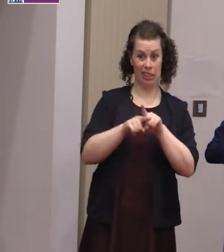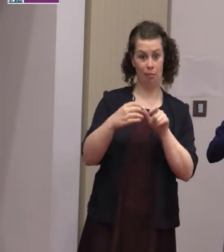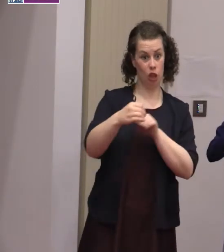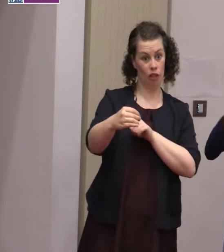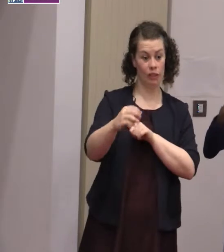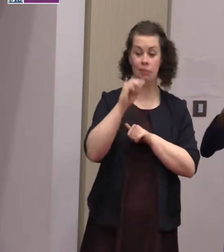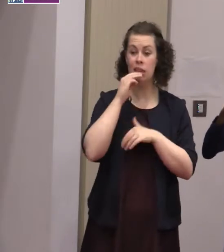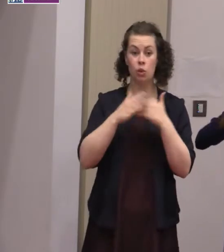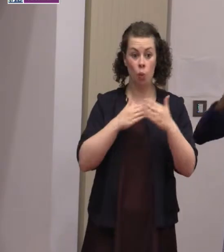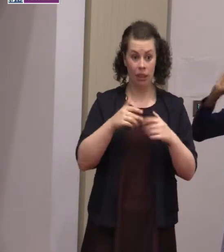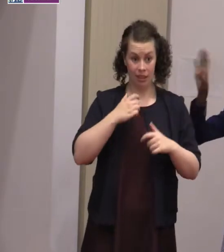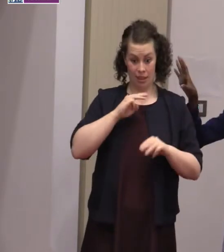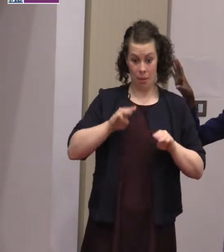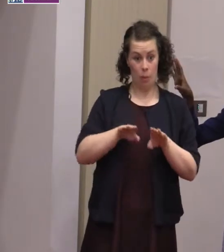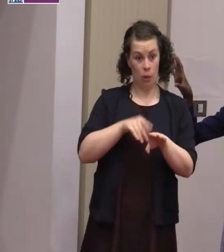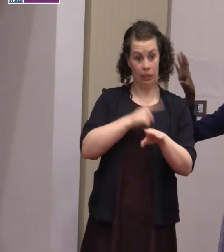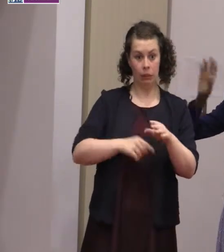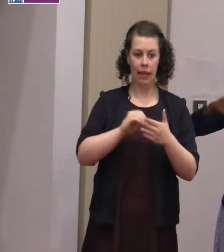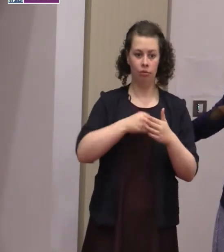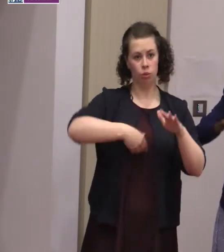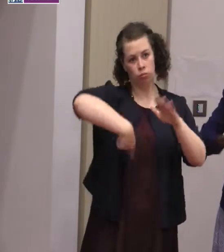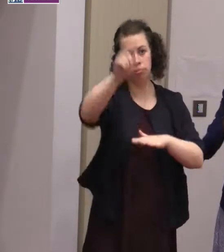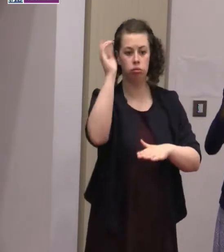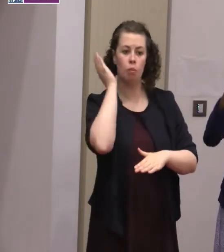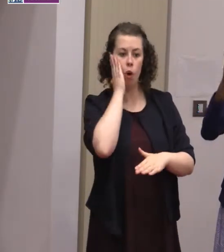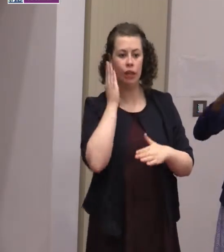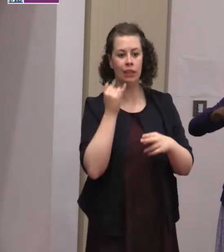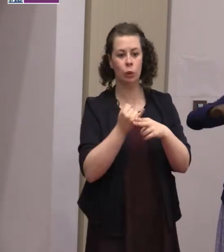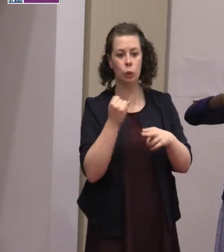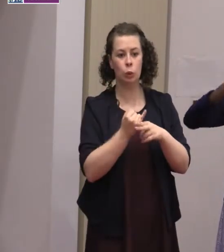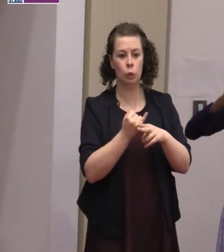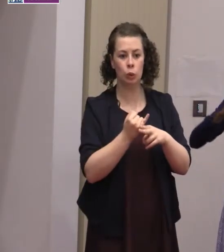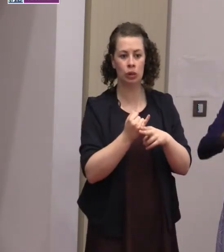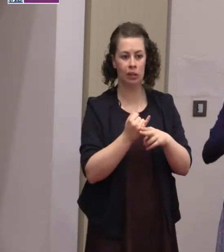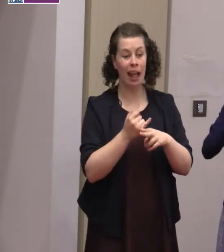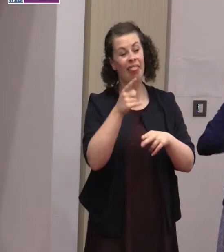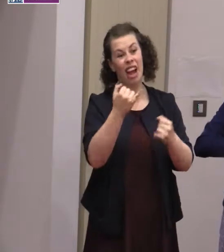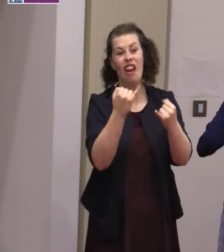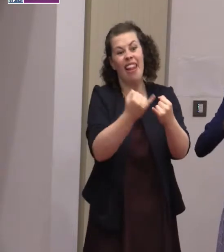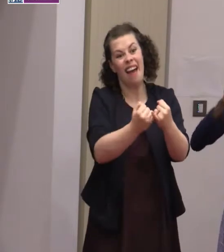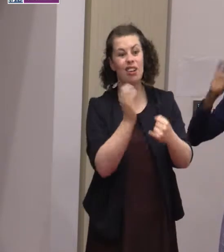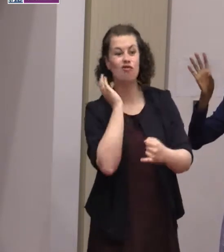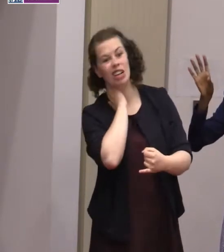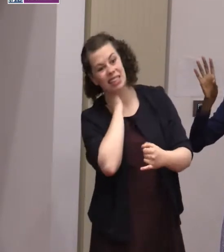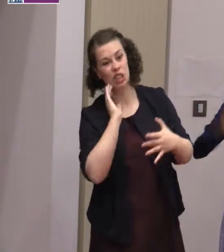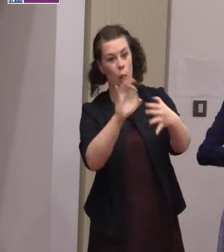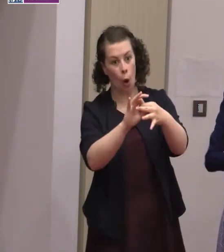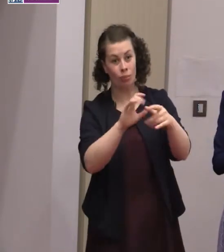disabilities normally need to go to boarding schools, which are like residential places and far away from home.